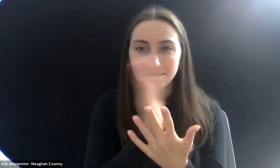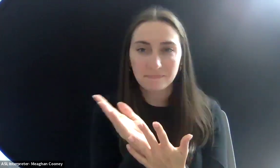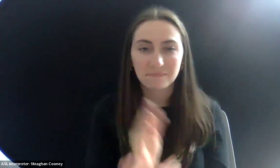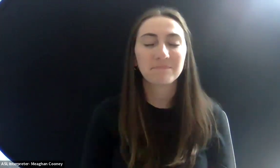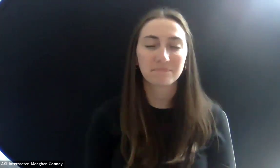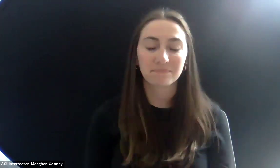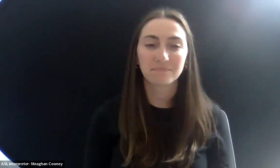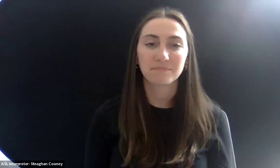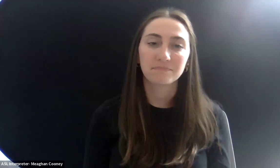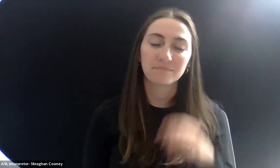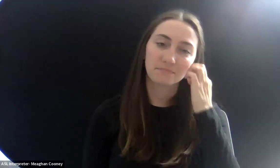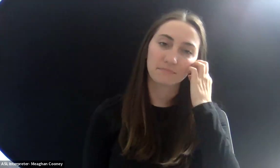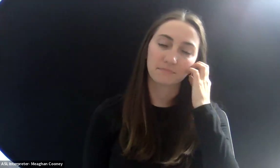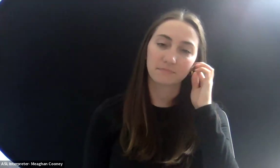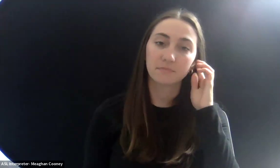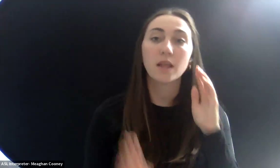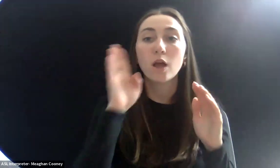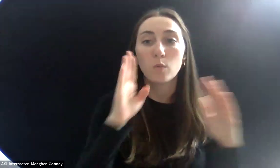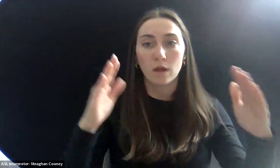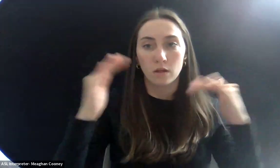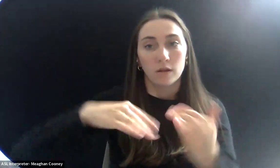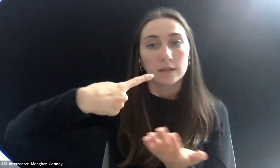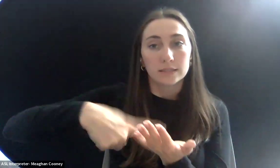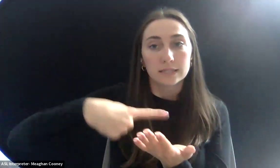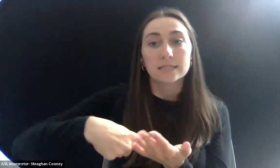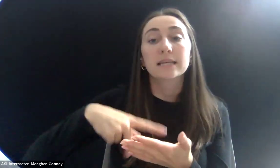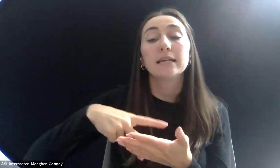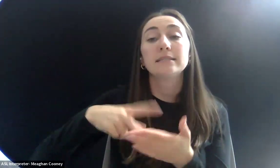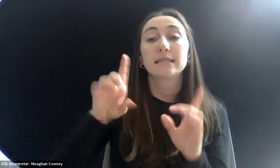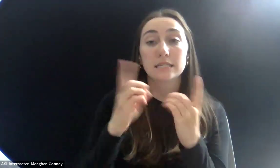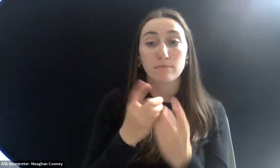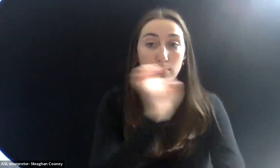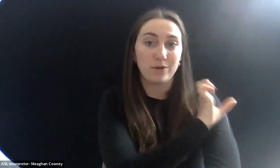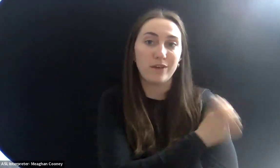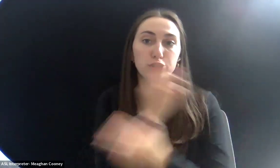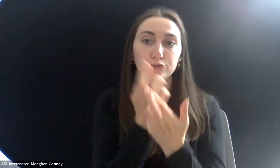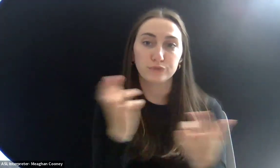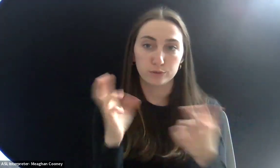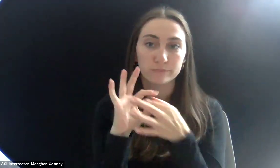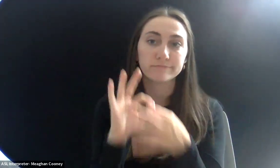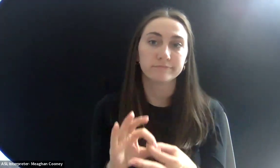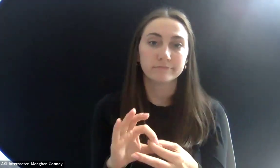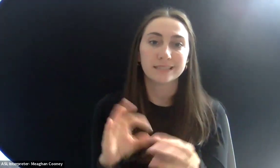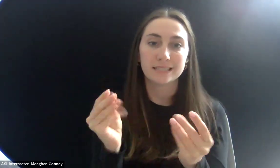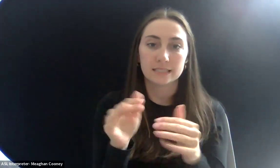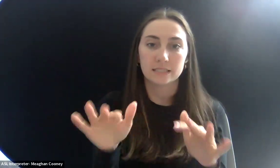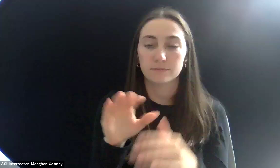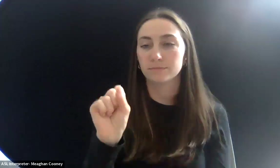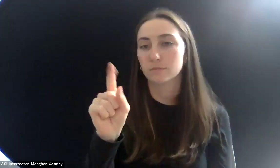OK. Now we will move on to a presentation from the Department of Energy Resources about stationary sources, which as I